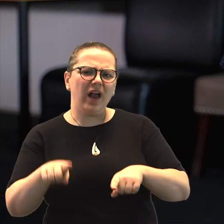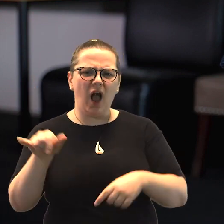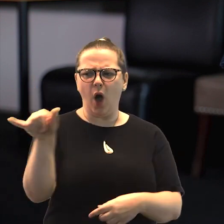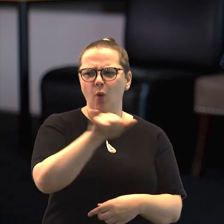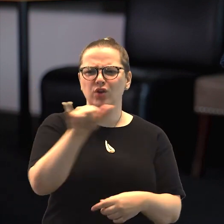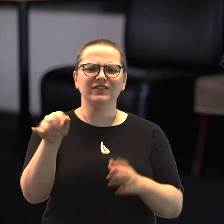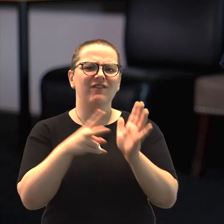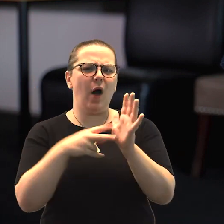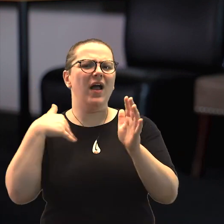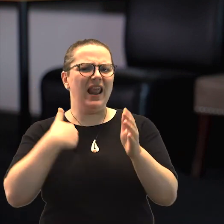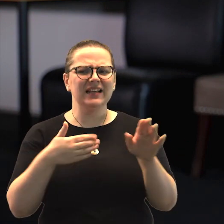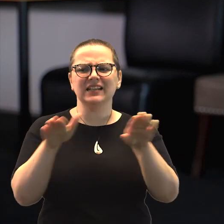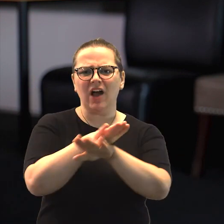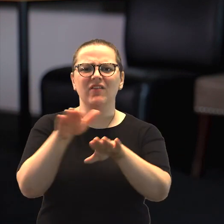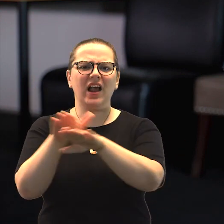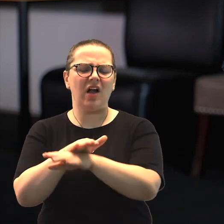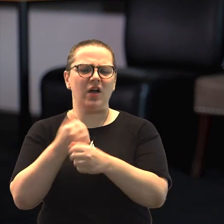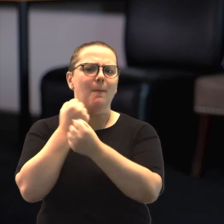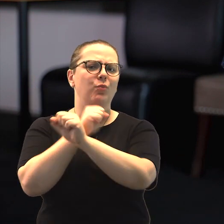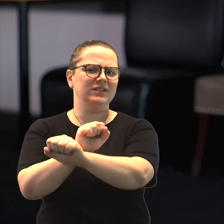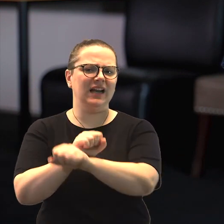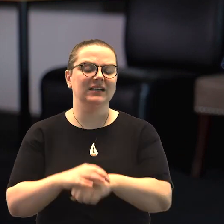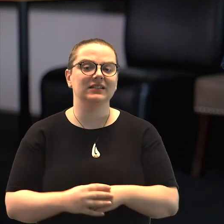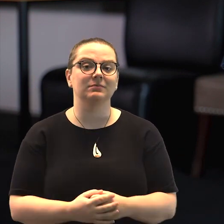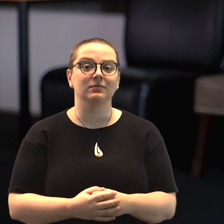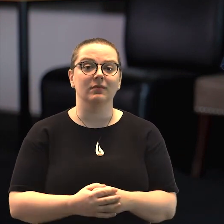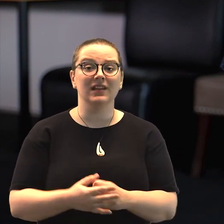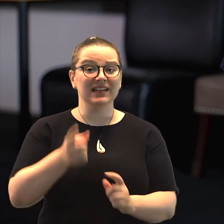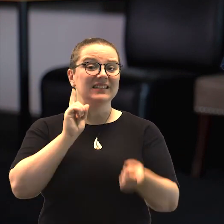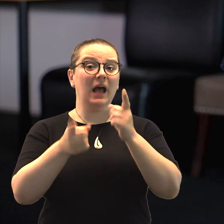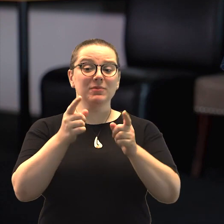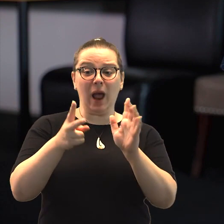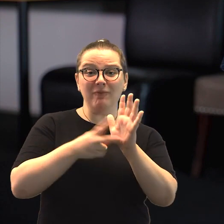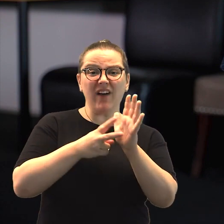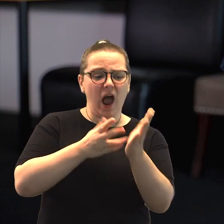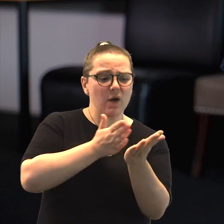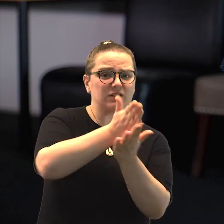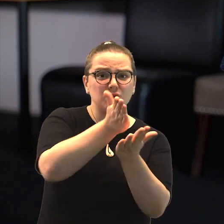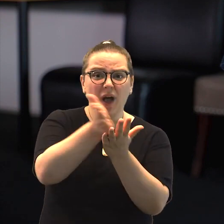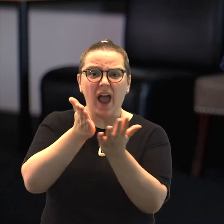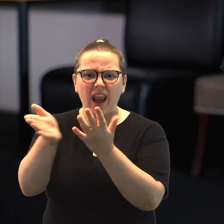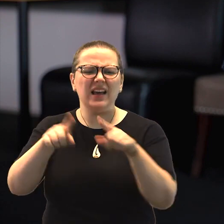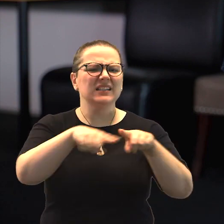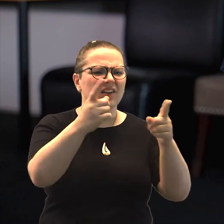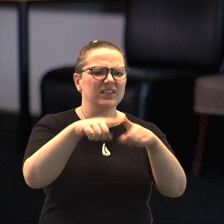and so it's a prediction game. So sometimes there will be a strain that